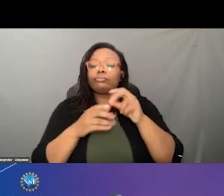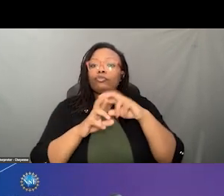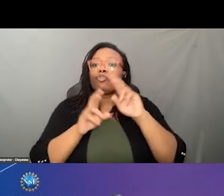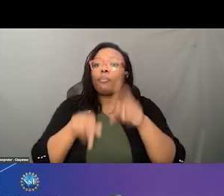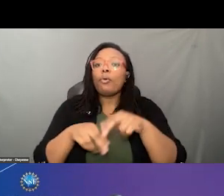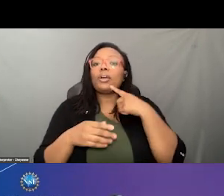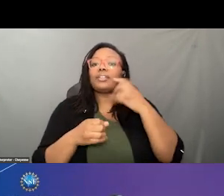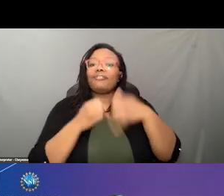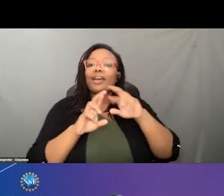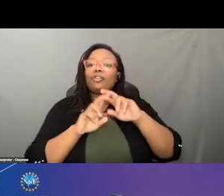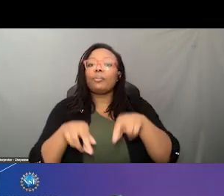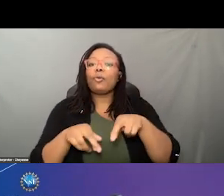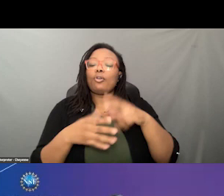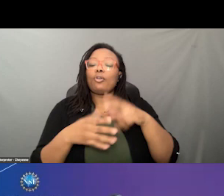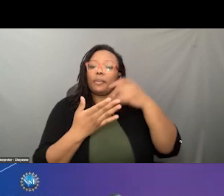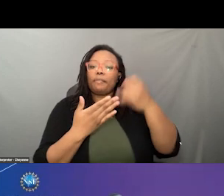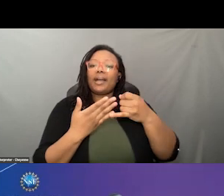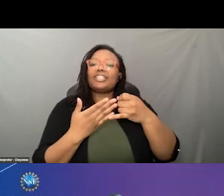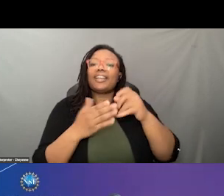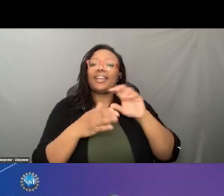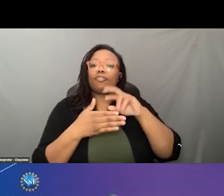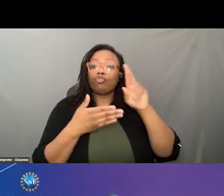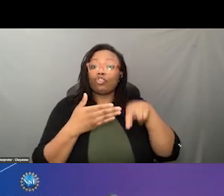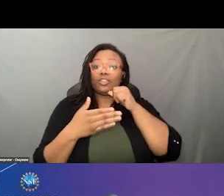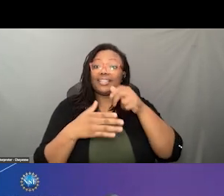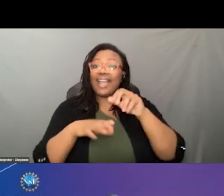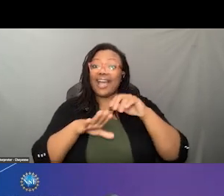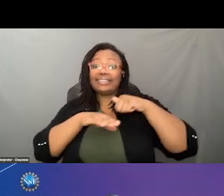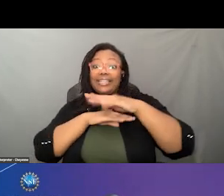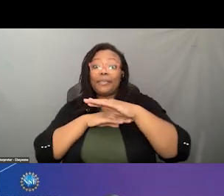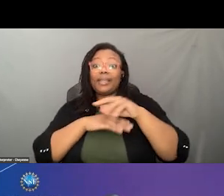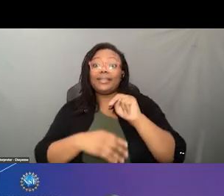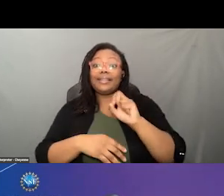or that Project Outcomes Report that POR have not been submitted to the NSF,